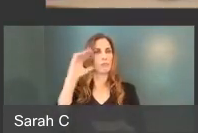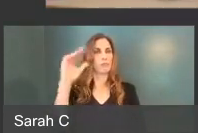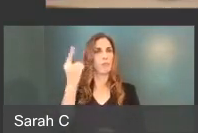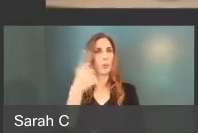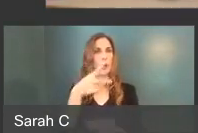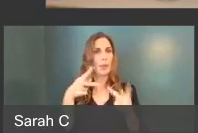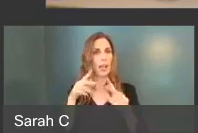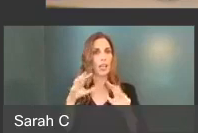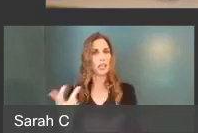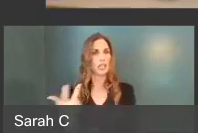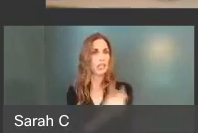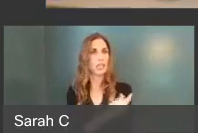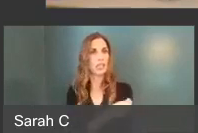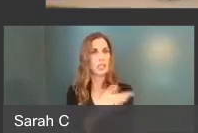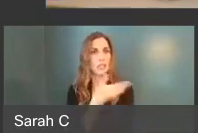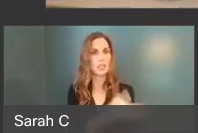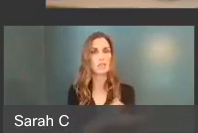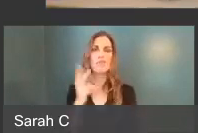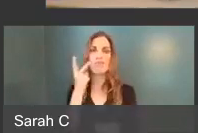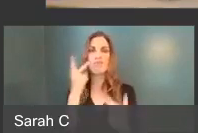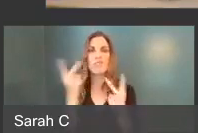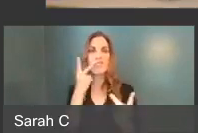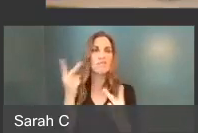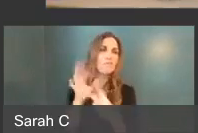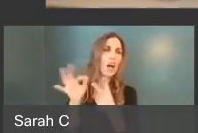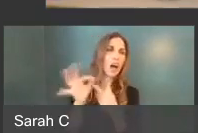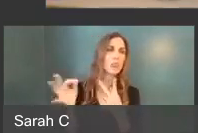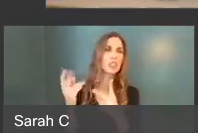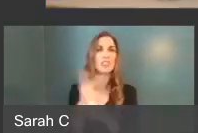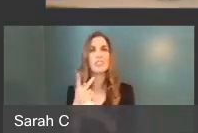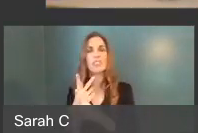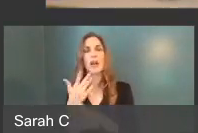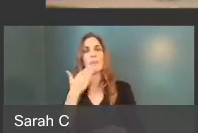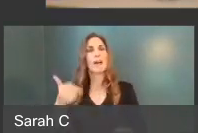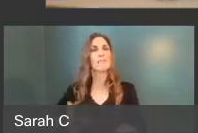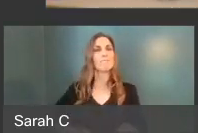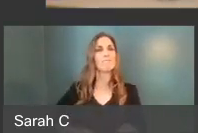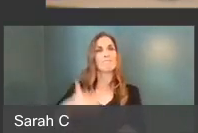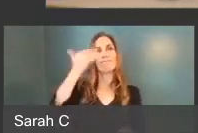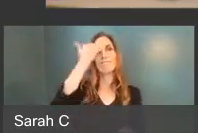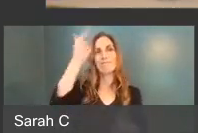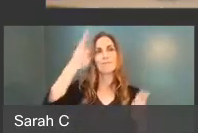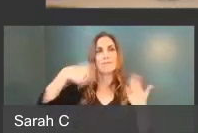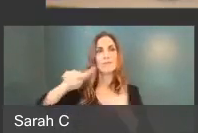options and we'll have a better sense next week when we know what we receive next week and